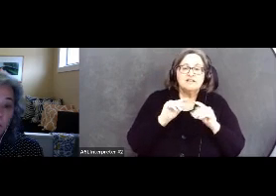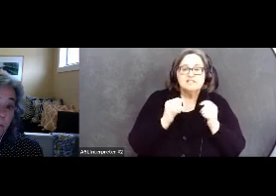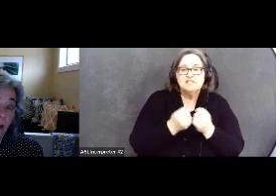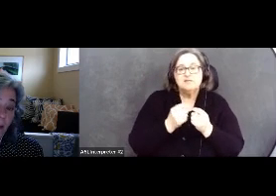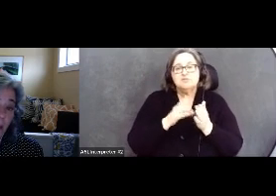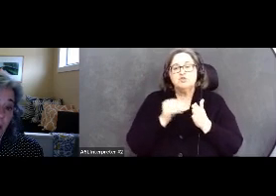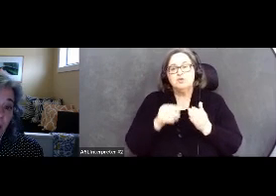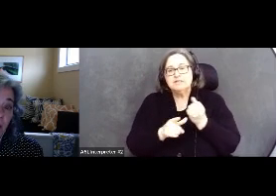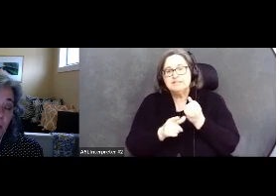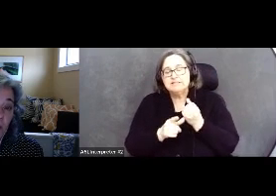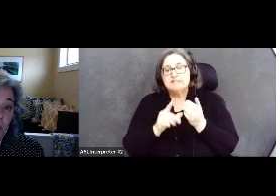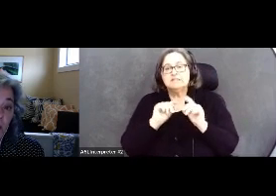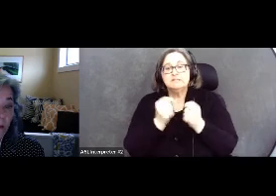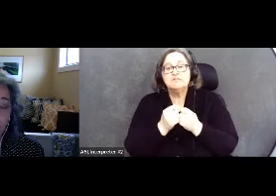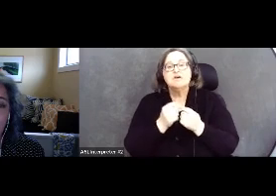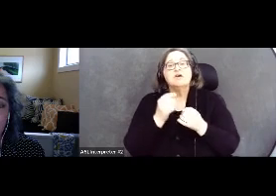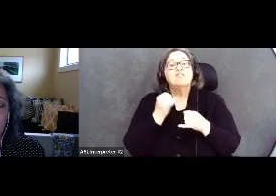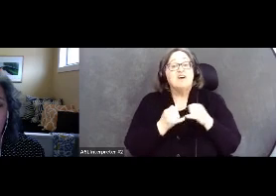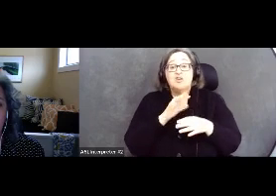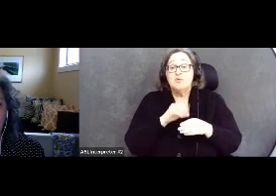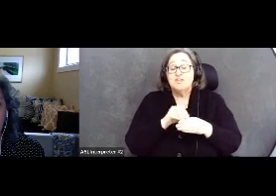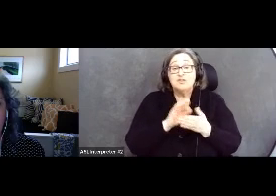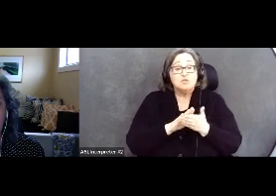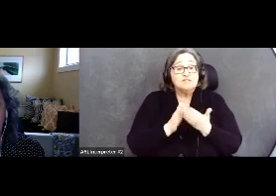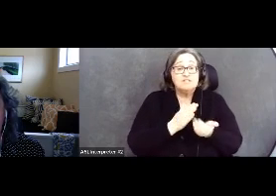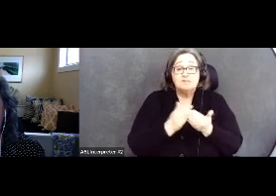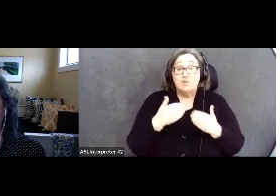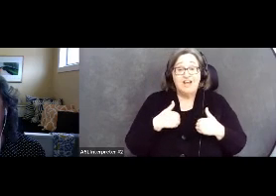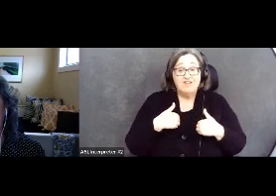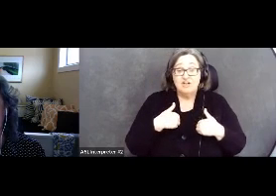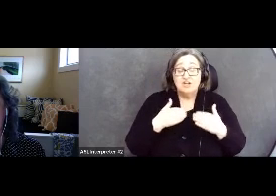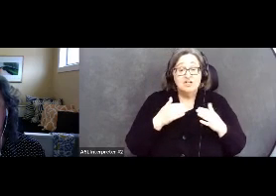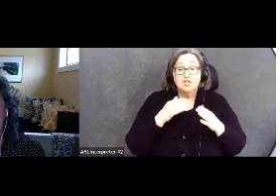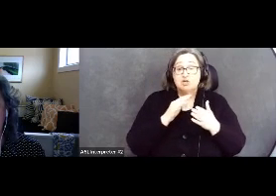Finally, whether we have a doctor involved or not, we can move them up to special education